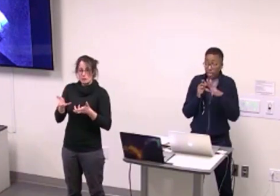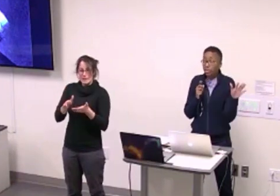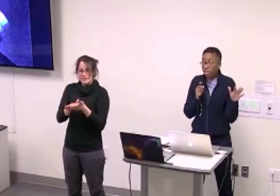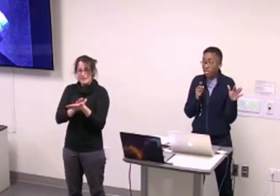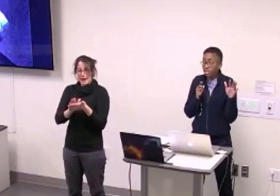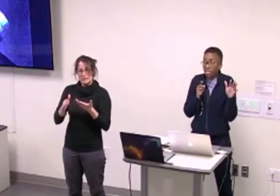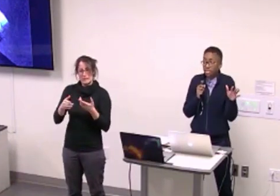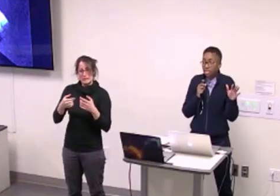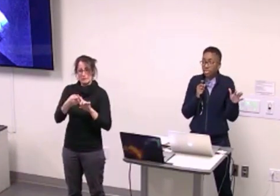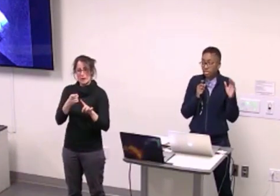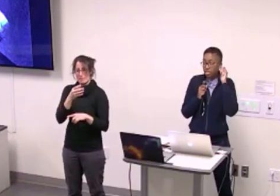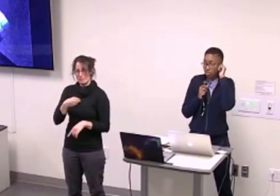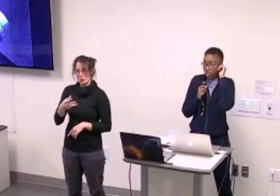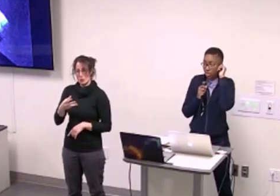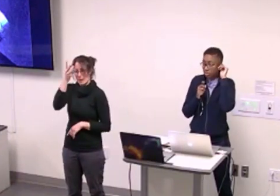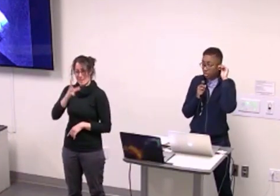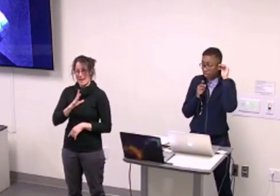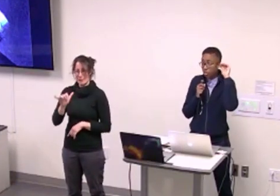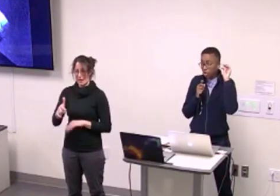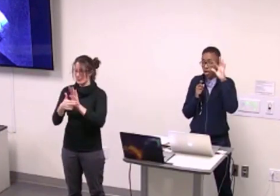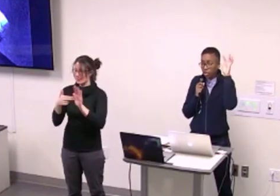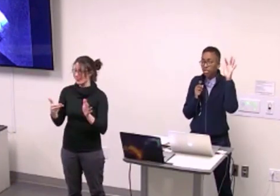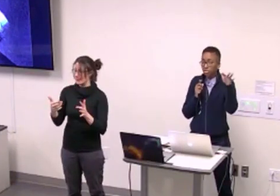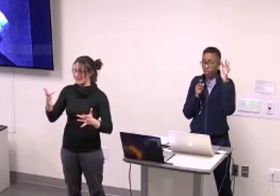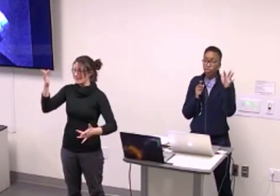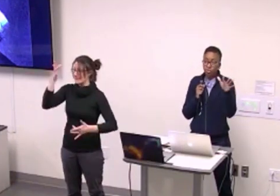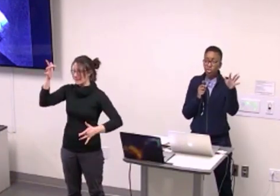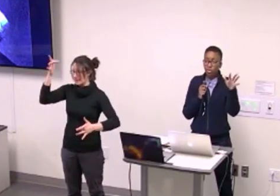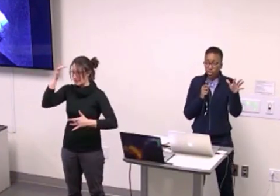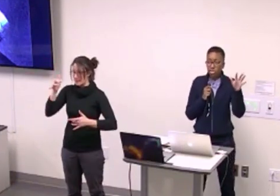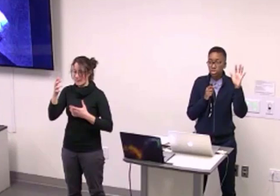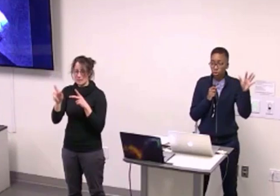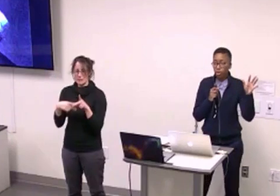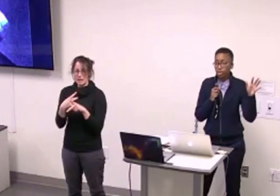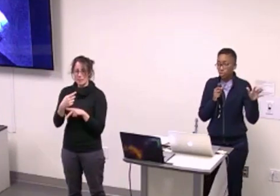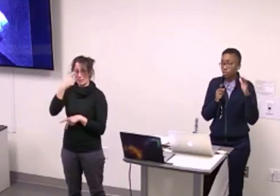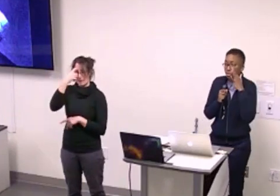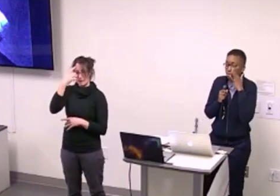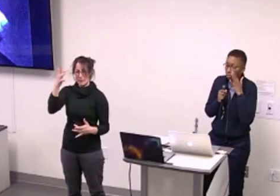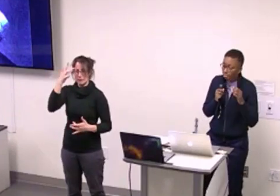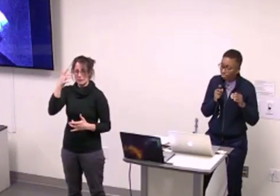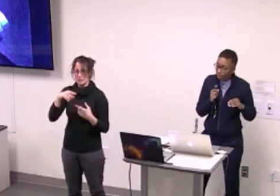Quite literally, that's, that's the disease, right? It's called, it's a form of mental illness, according to white people.